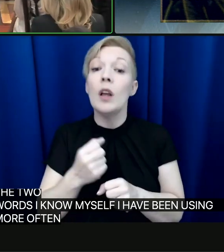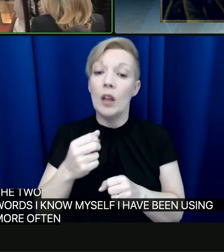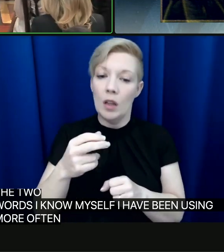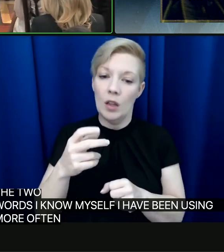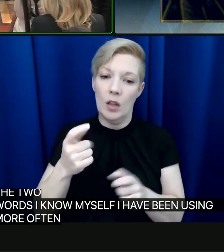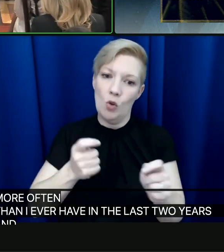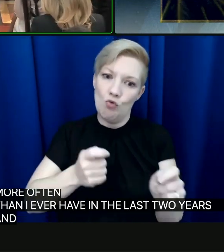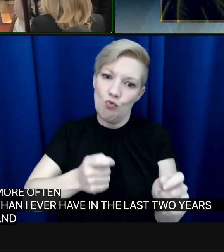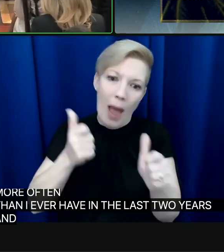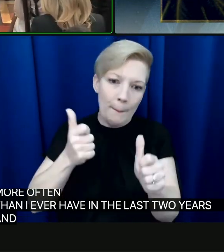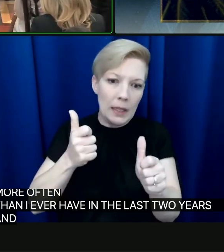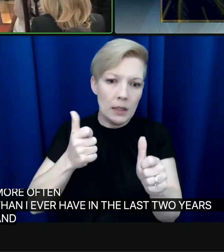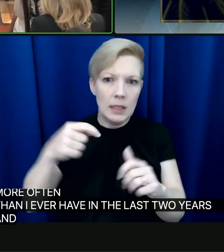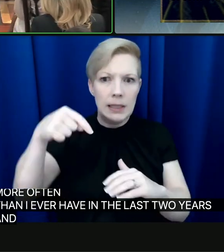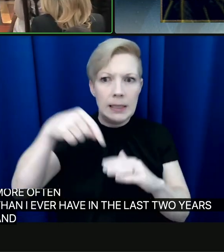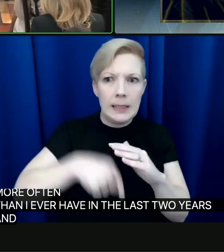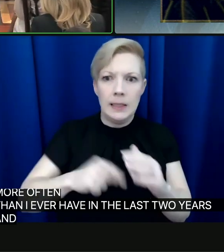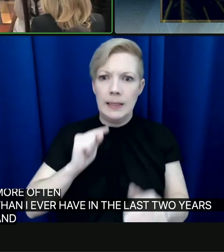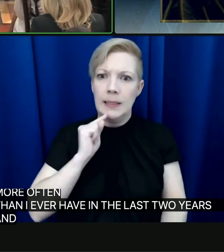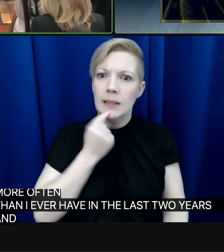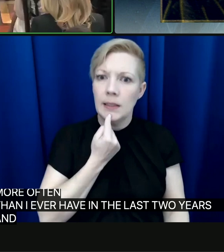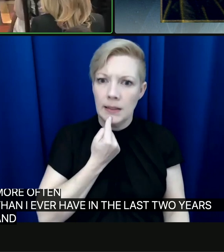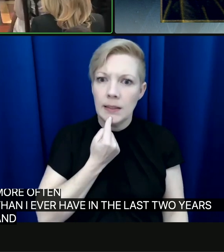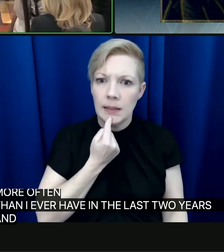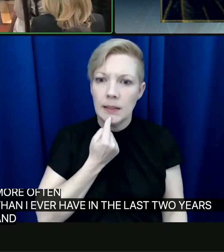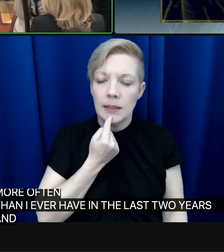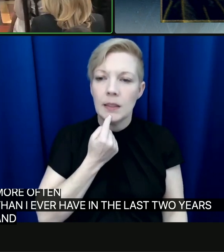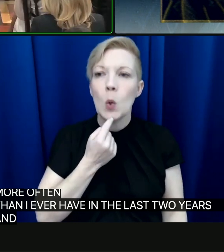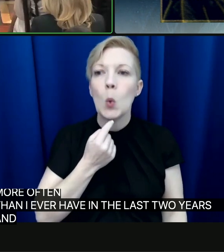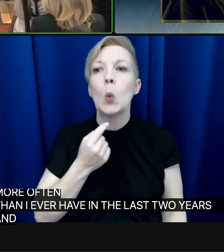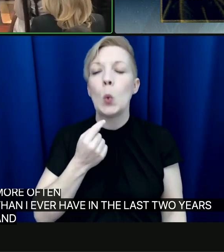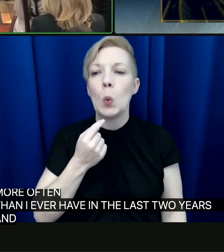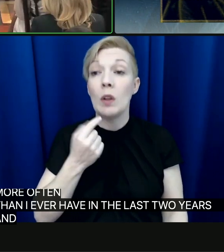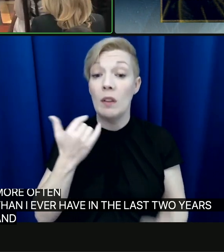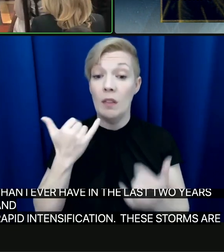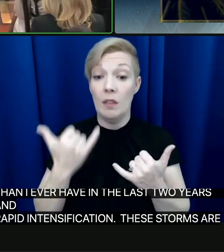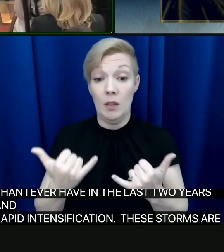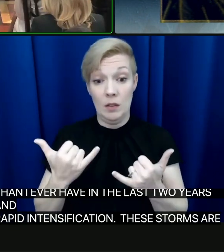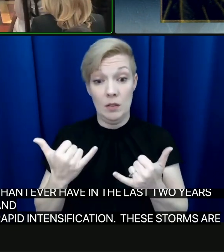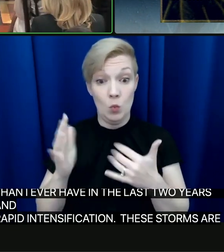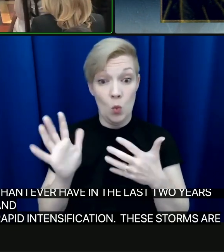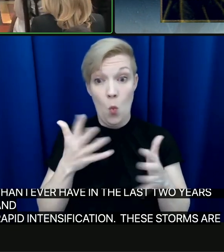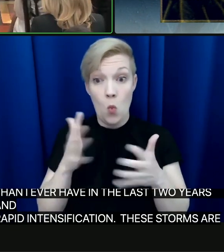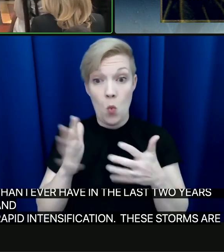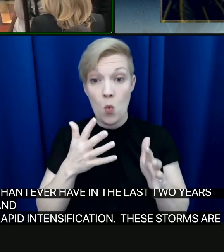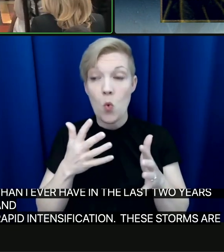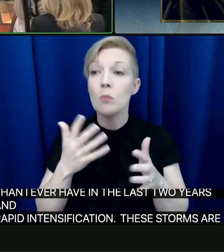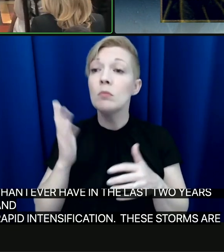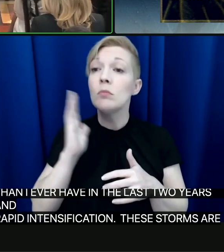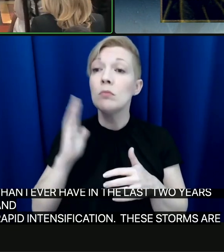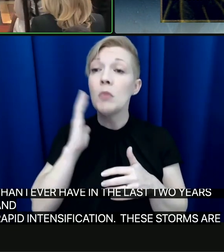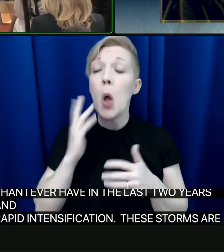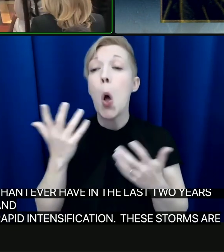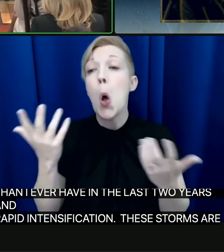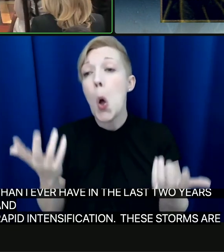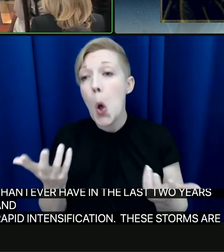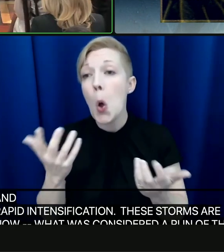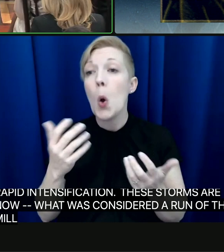These storms are now what was considered a run of the mill hurricane, a category one storm or something like that.